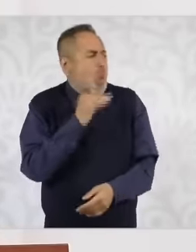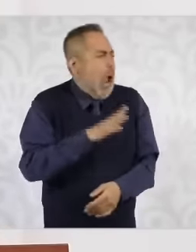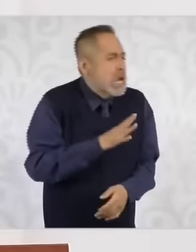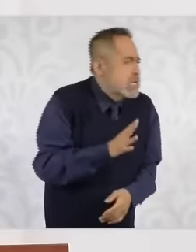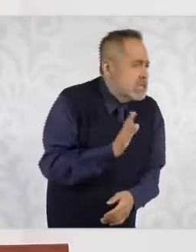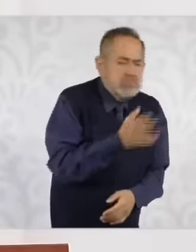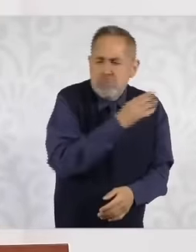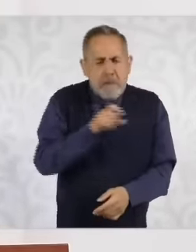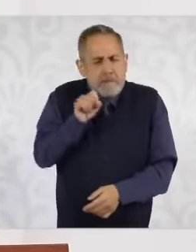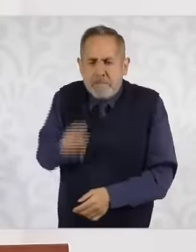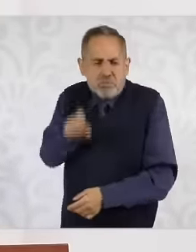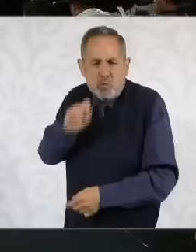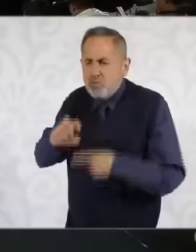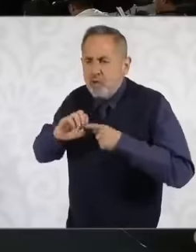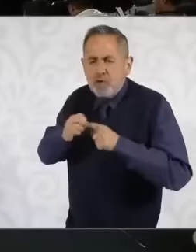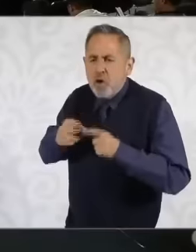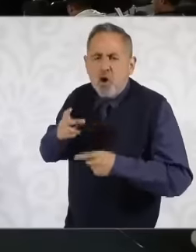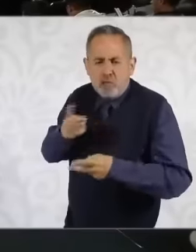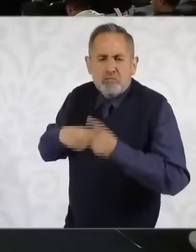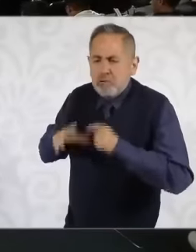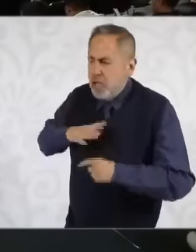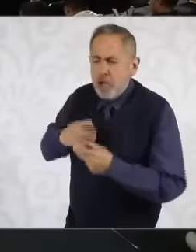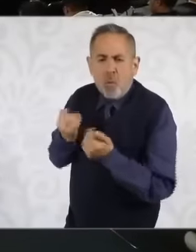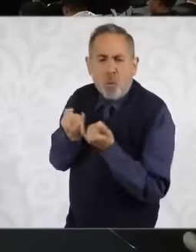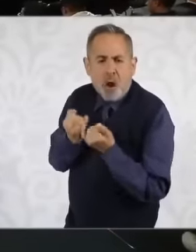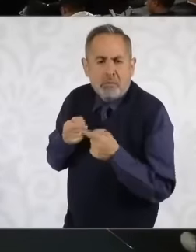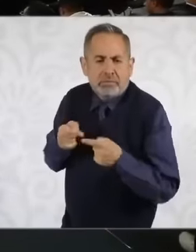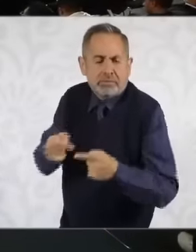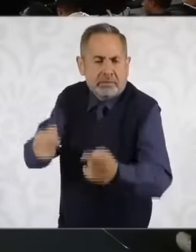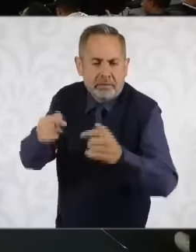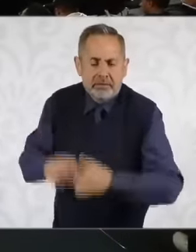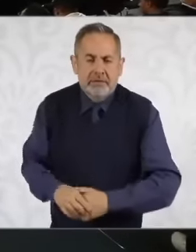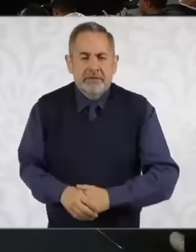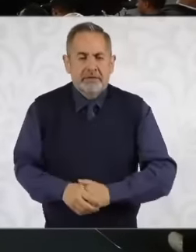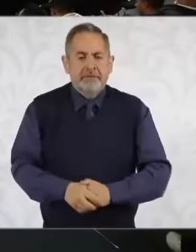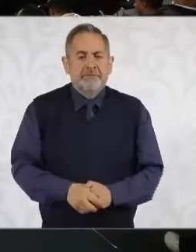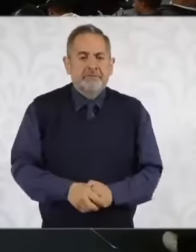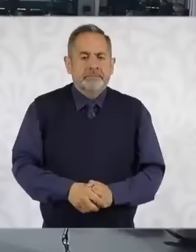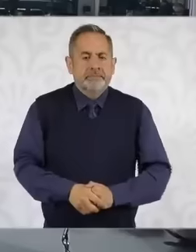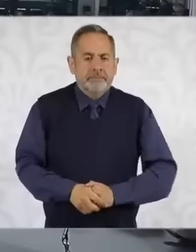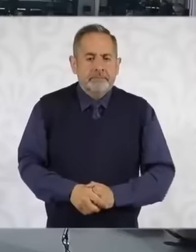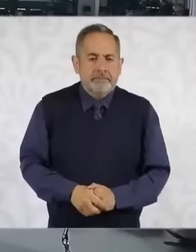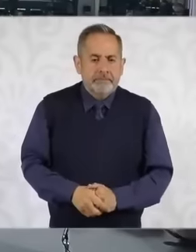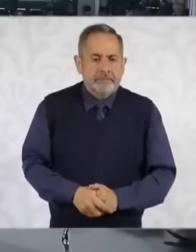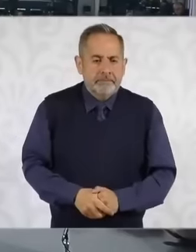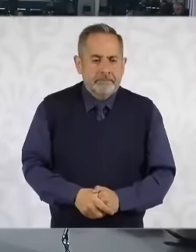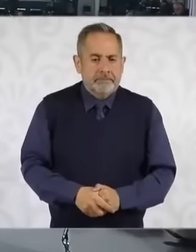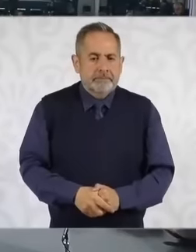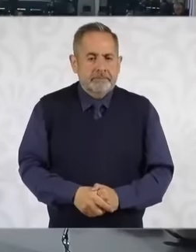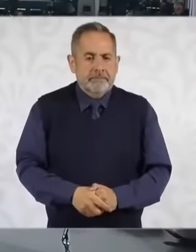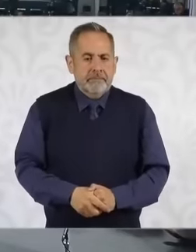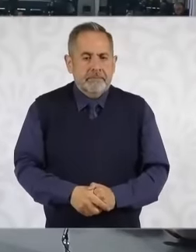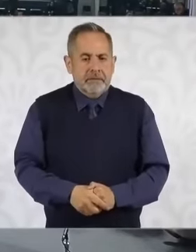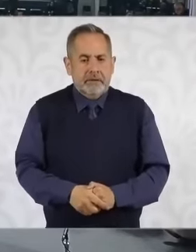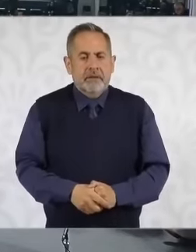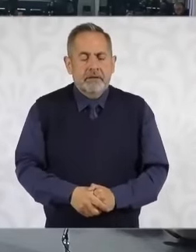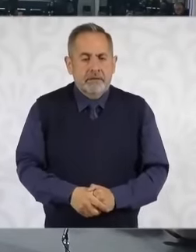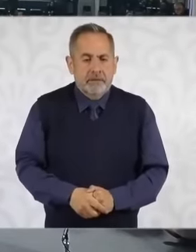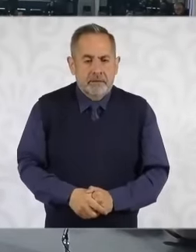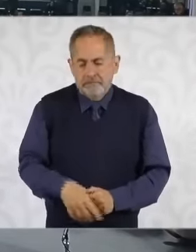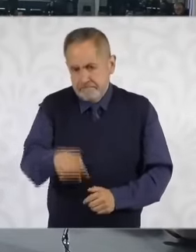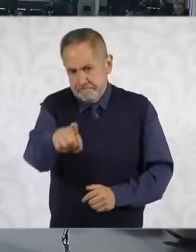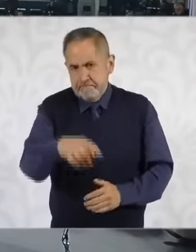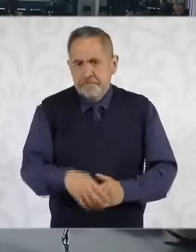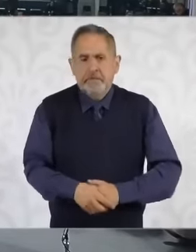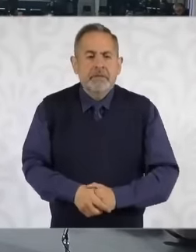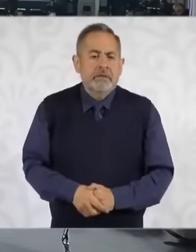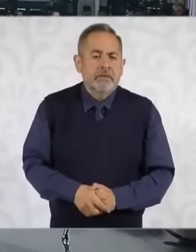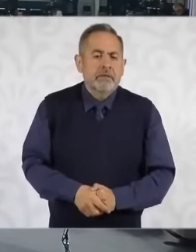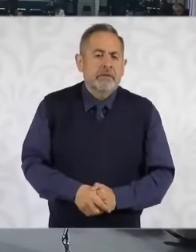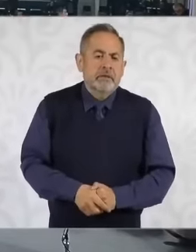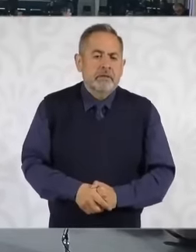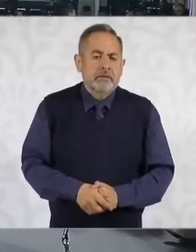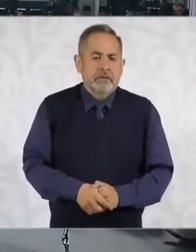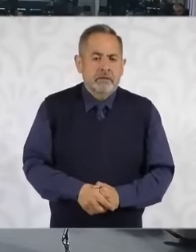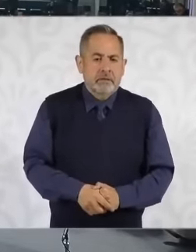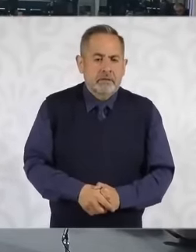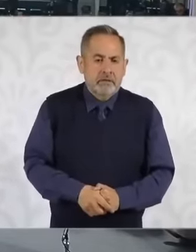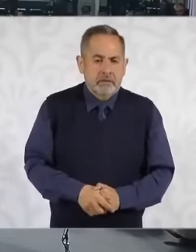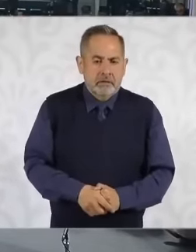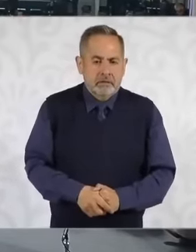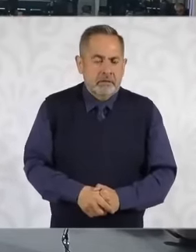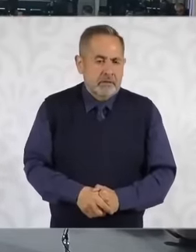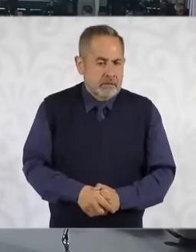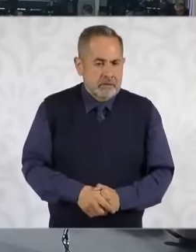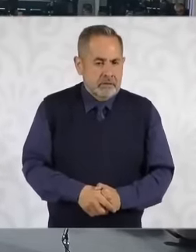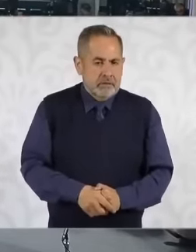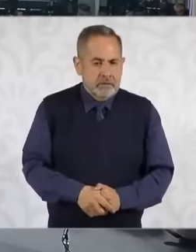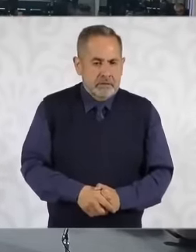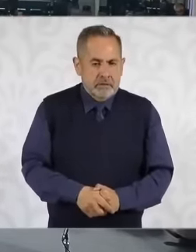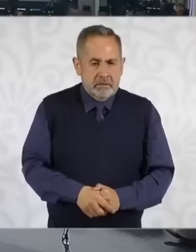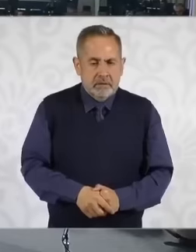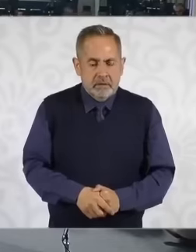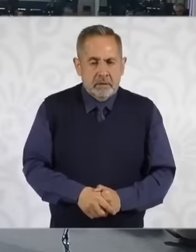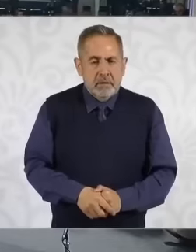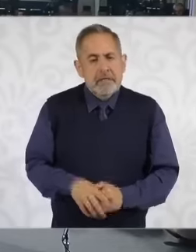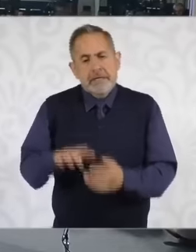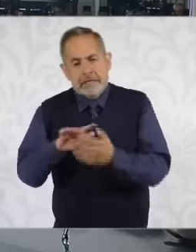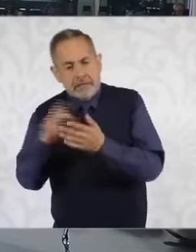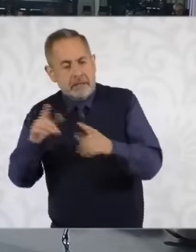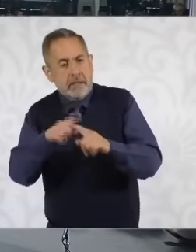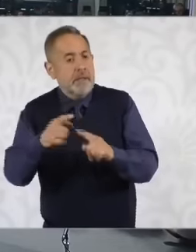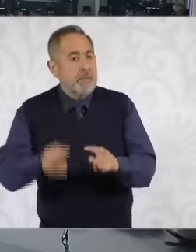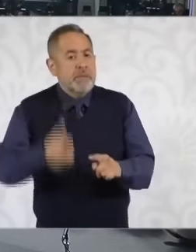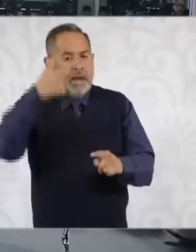exist, let's see about the subject. Thank you, president. This is the first time you have given me the floor. she did